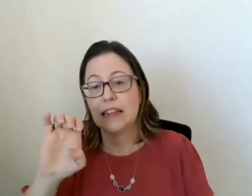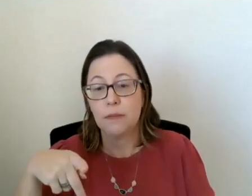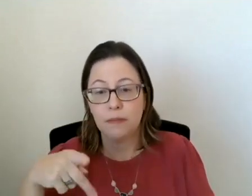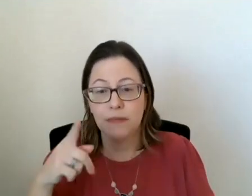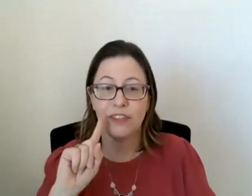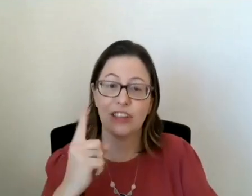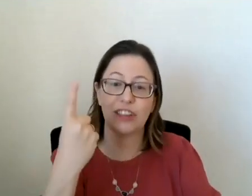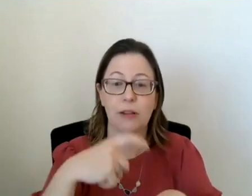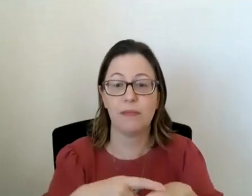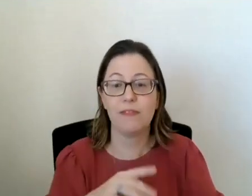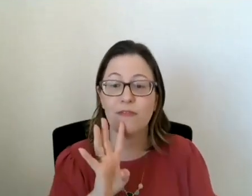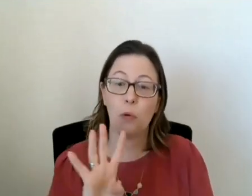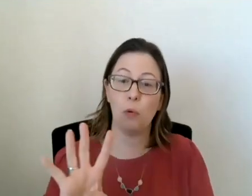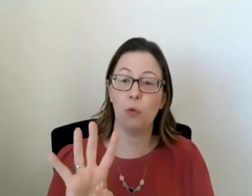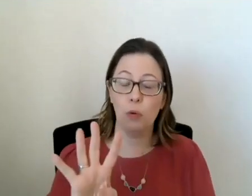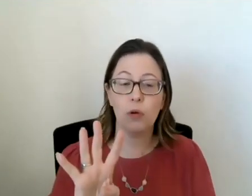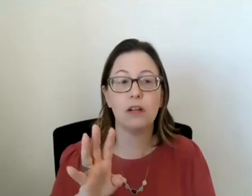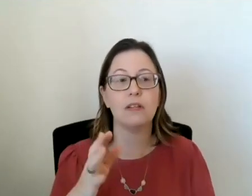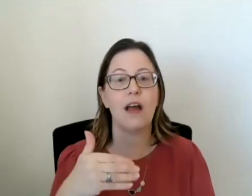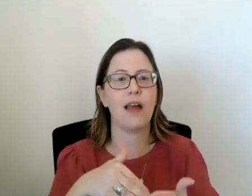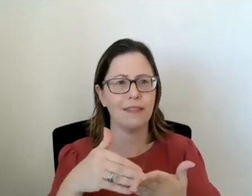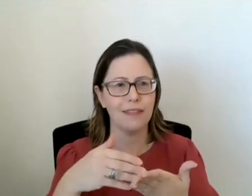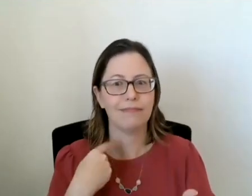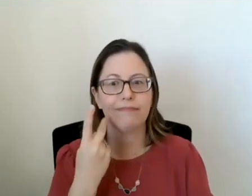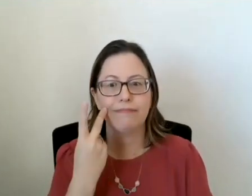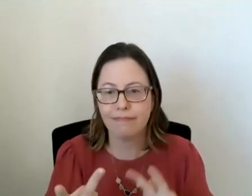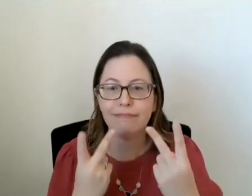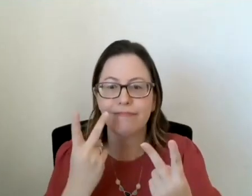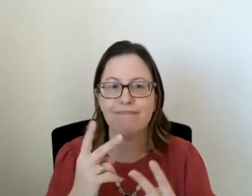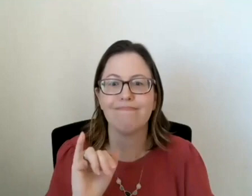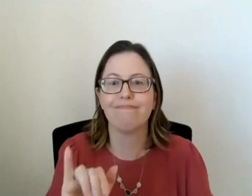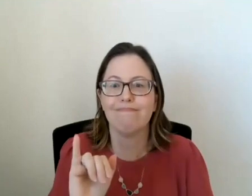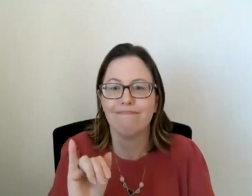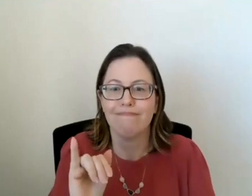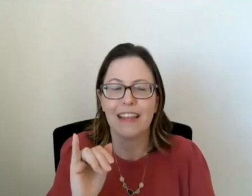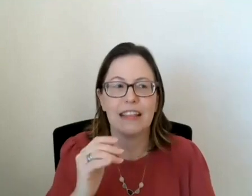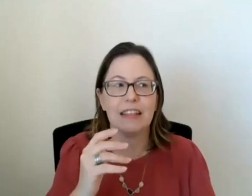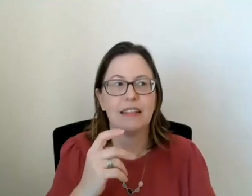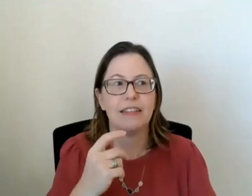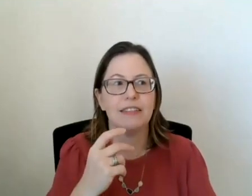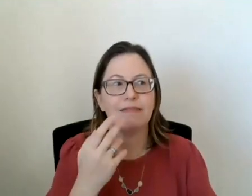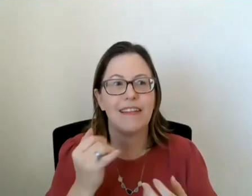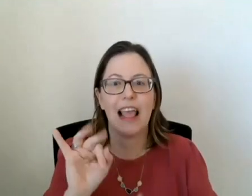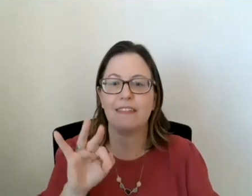the IFSP to the IEP for the first time at the age of four. That's something we see a lot as well,